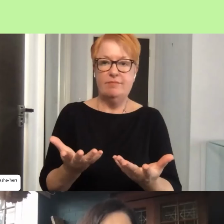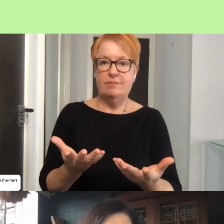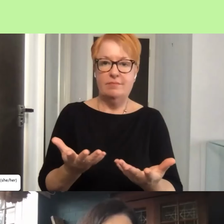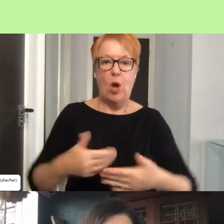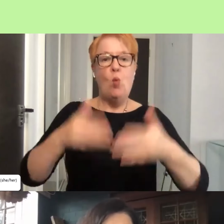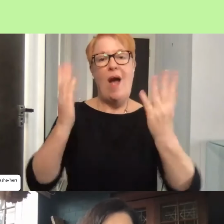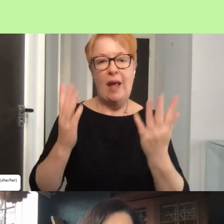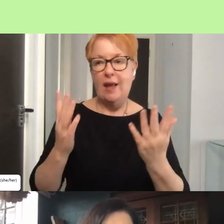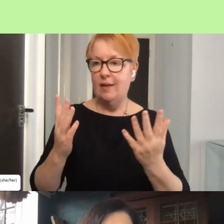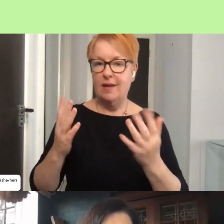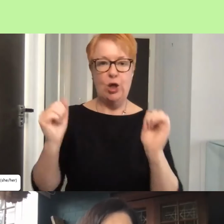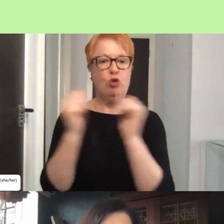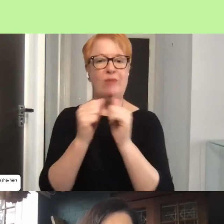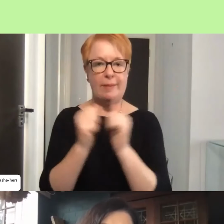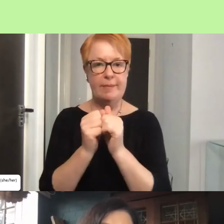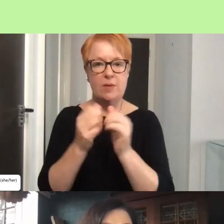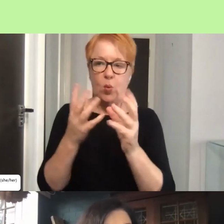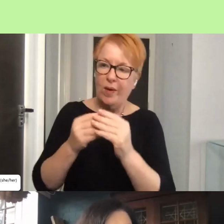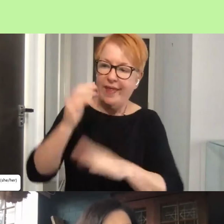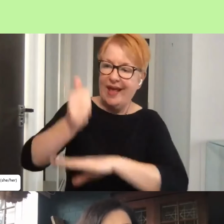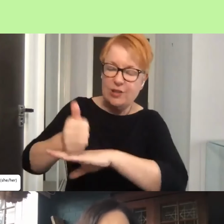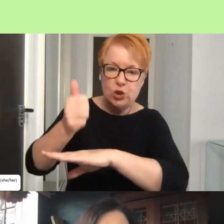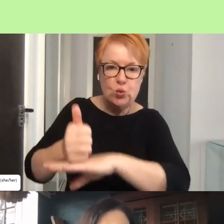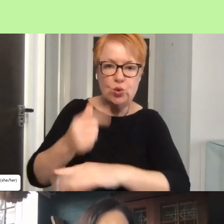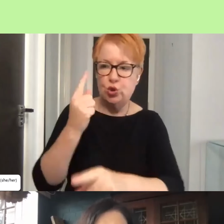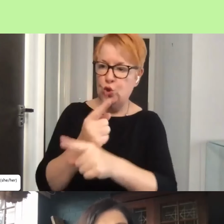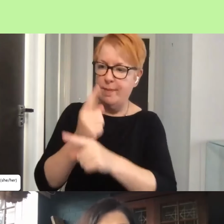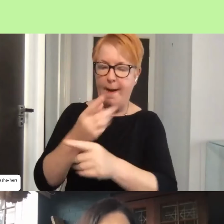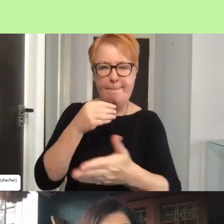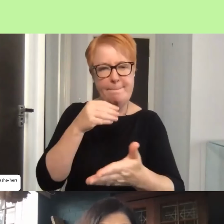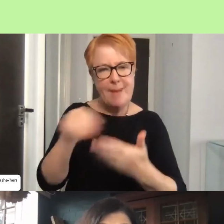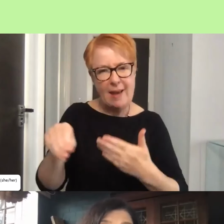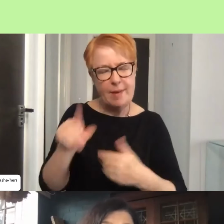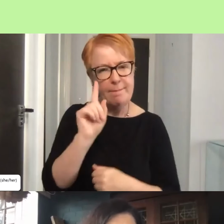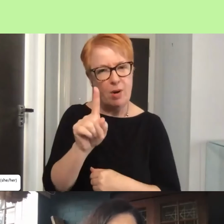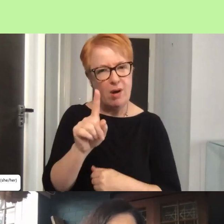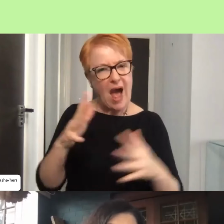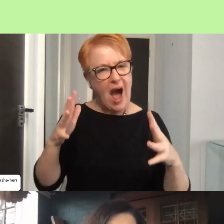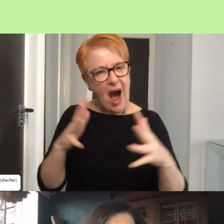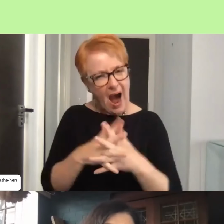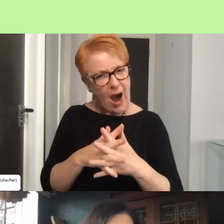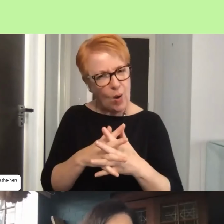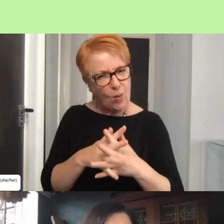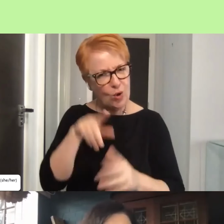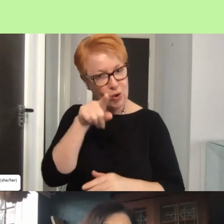those institutions about payment, I'm wondering how you got them to agree to pay people equally for